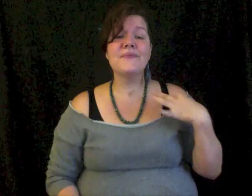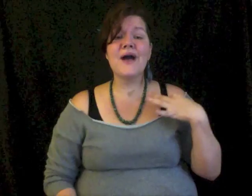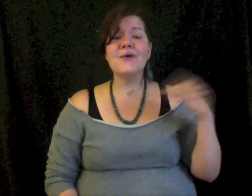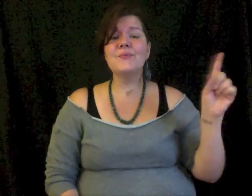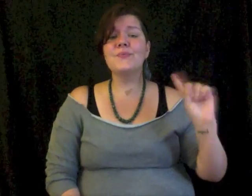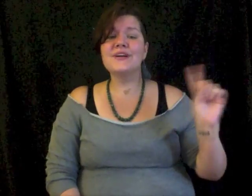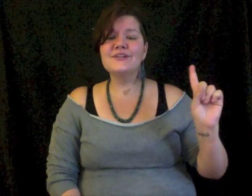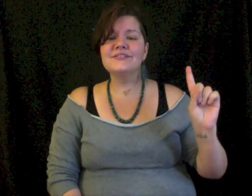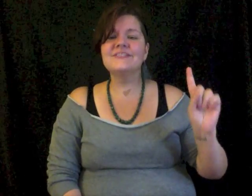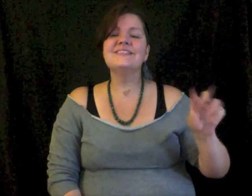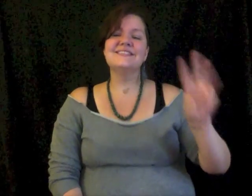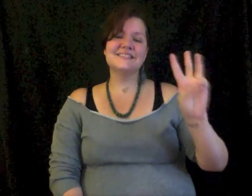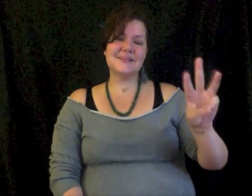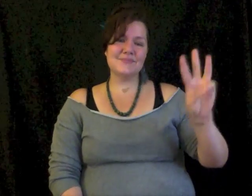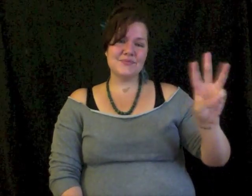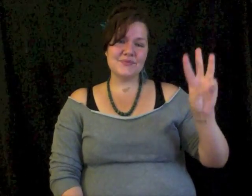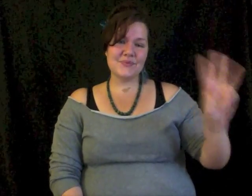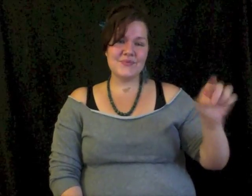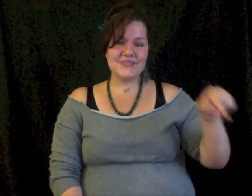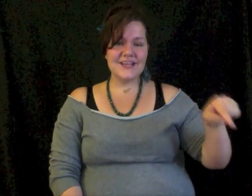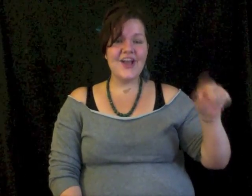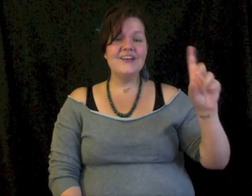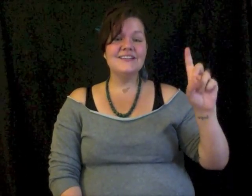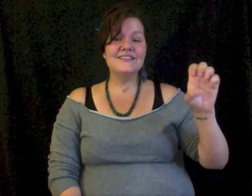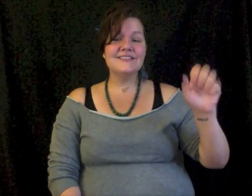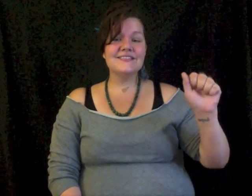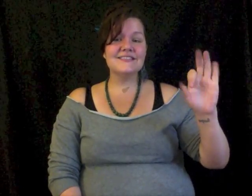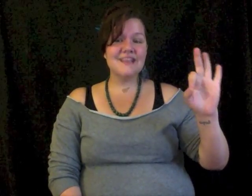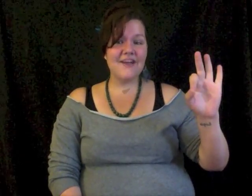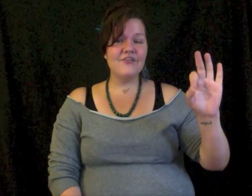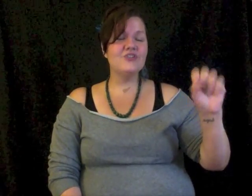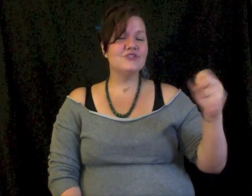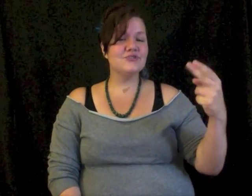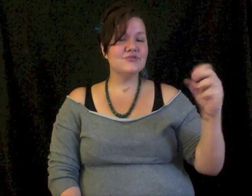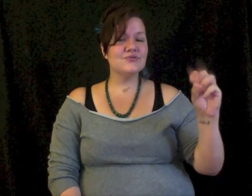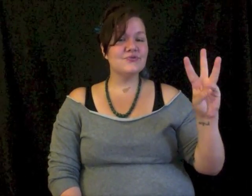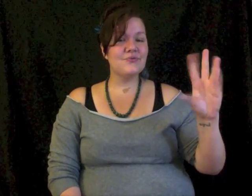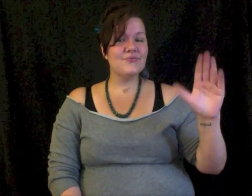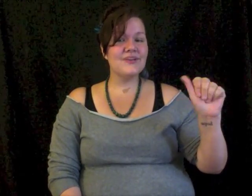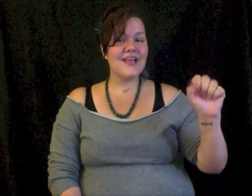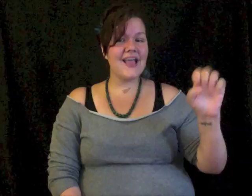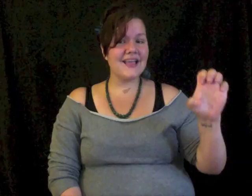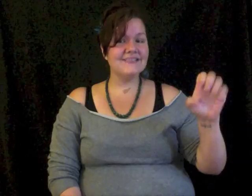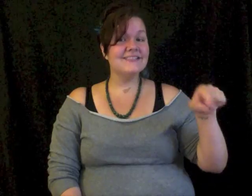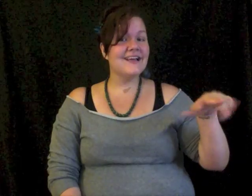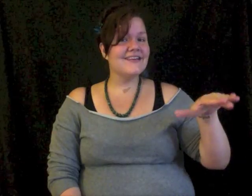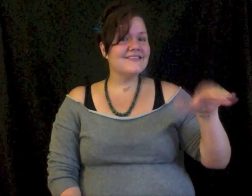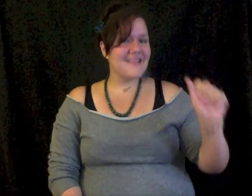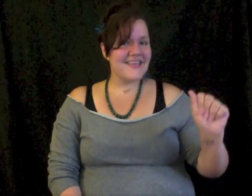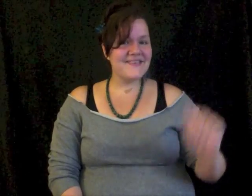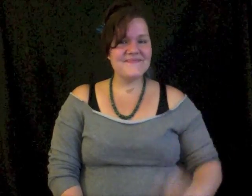You can apply at www.deafshowcase.ca.